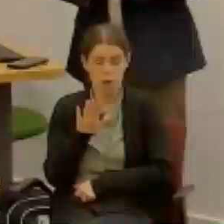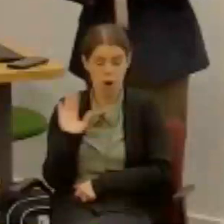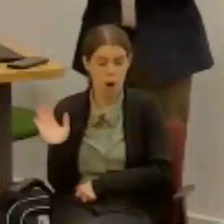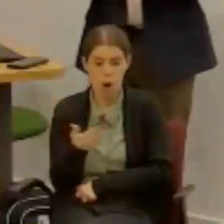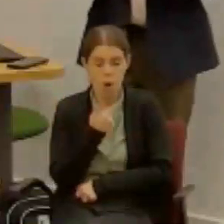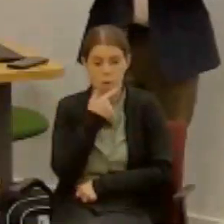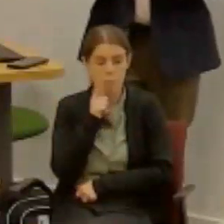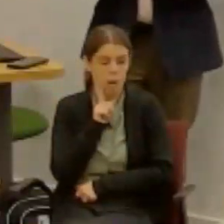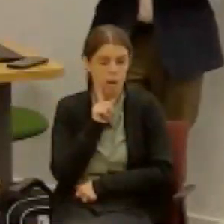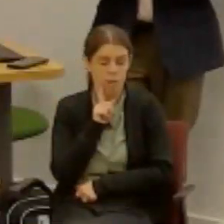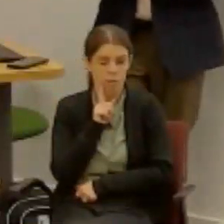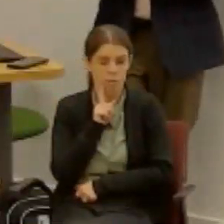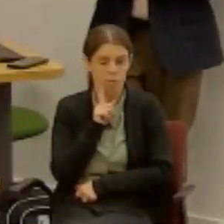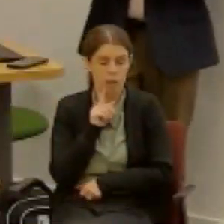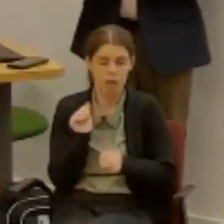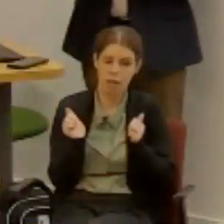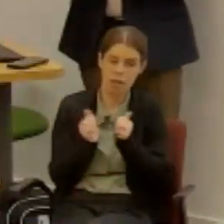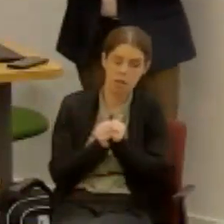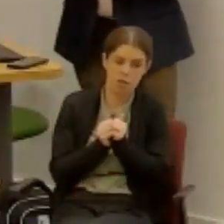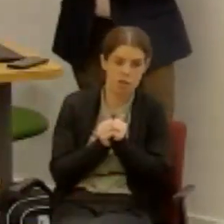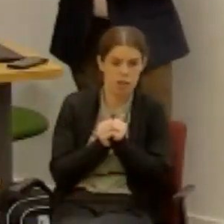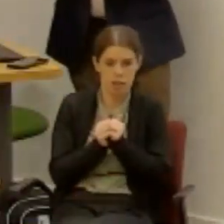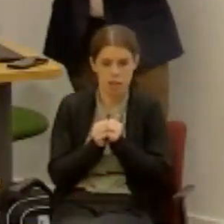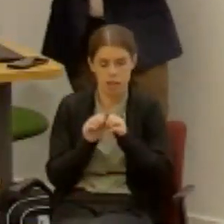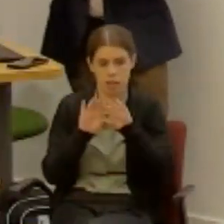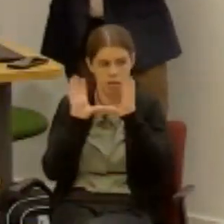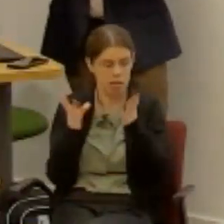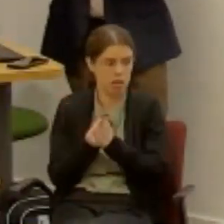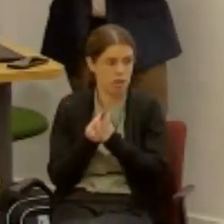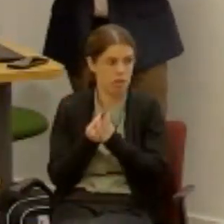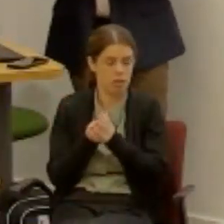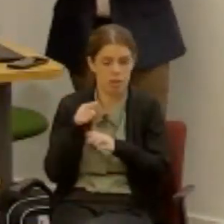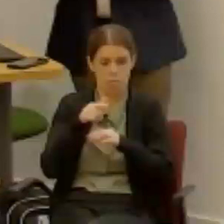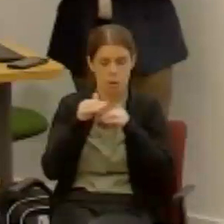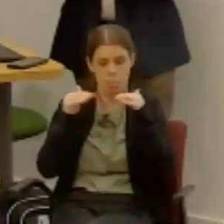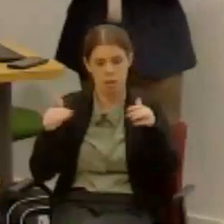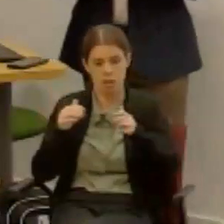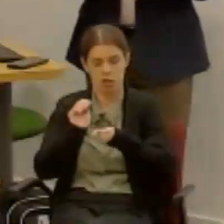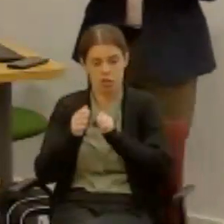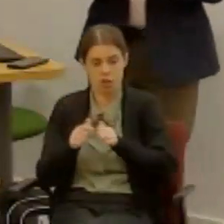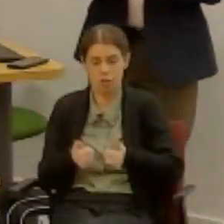Everybody is entirely sold on these being measures for change for the goods I mean. You go to.